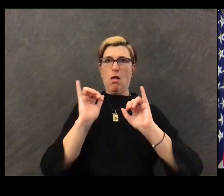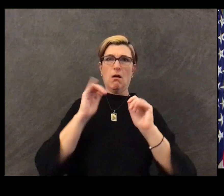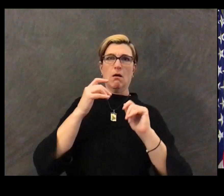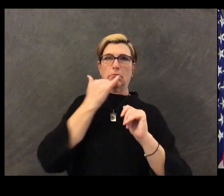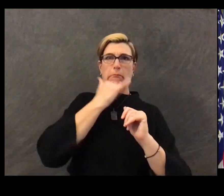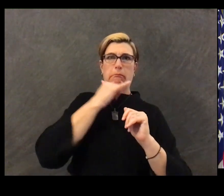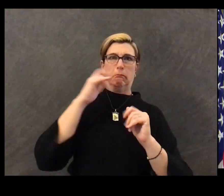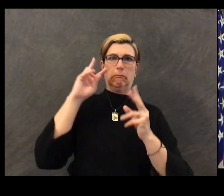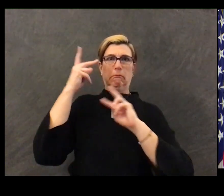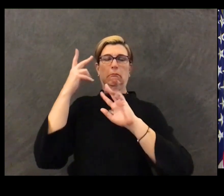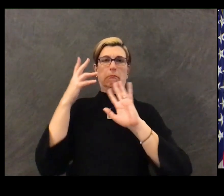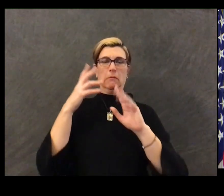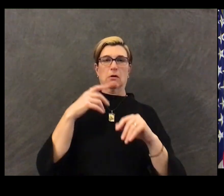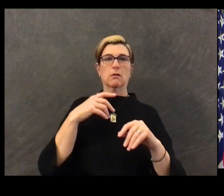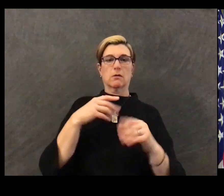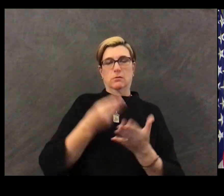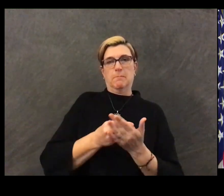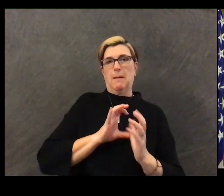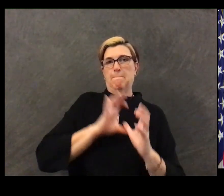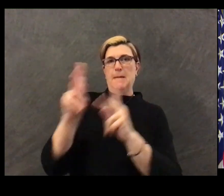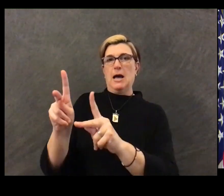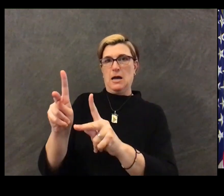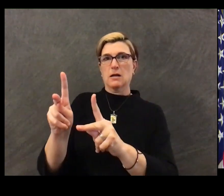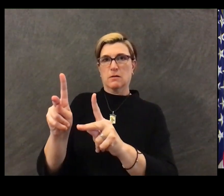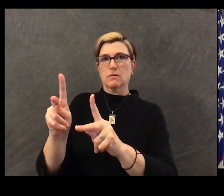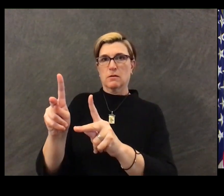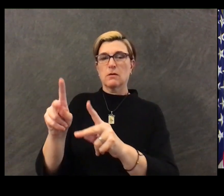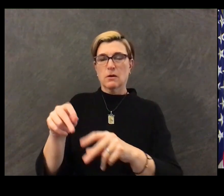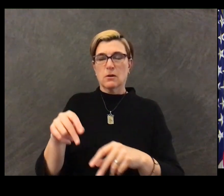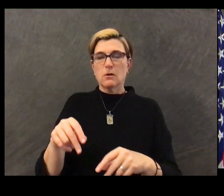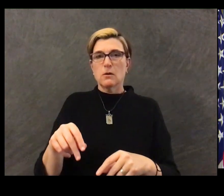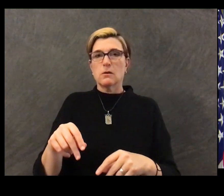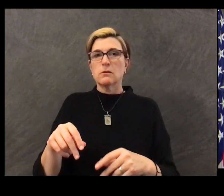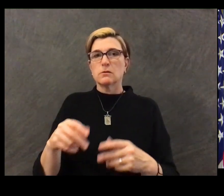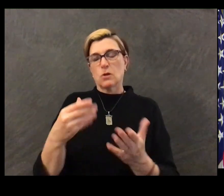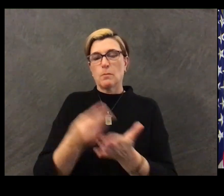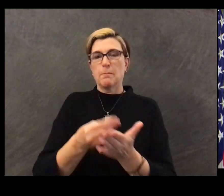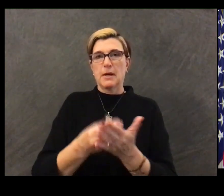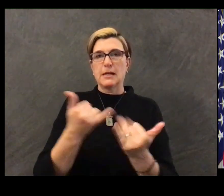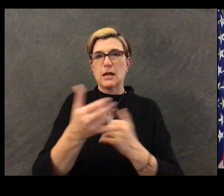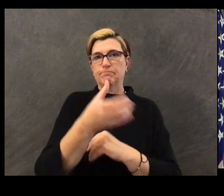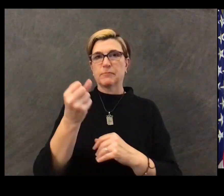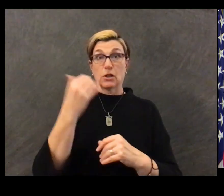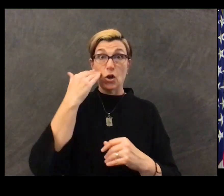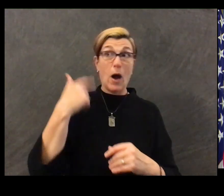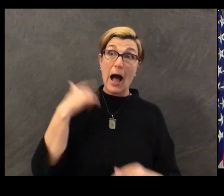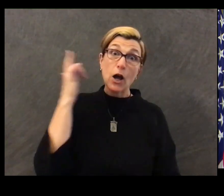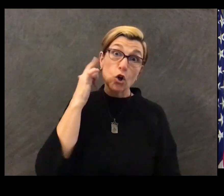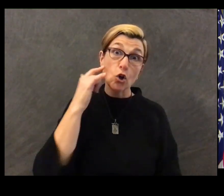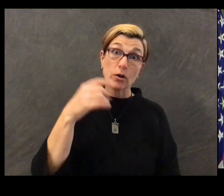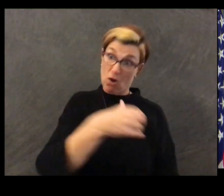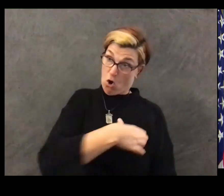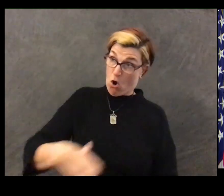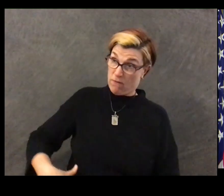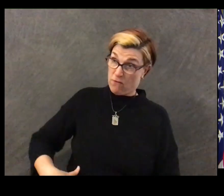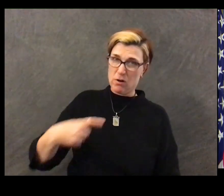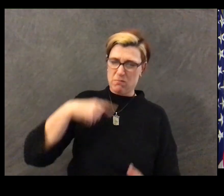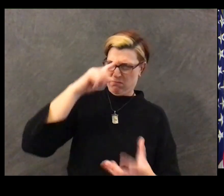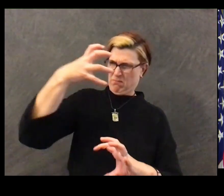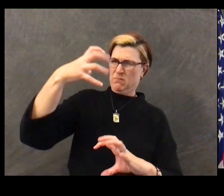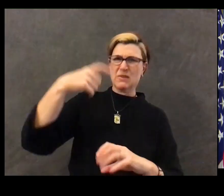money that we are not sending what soon as I heard it I said stop fons and for